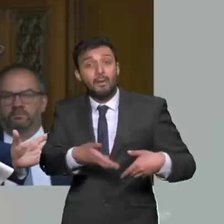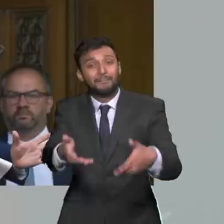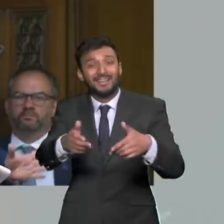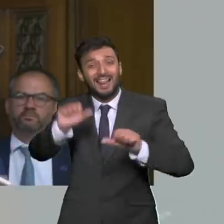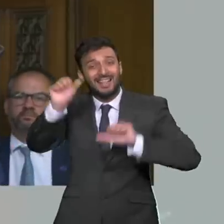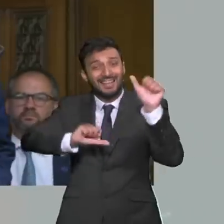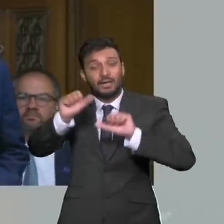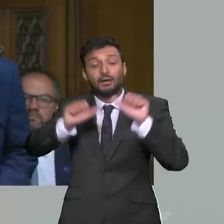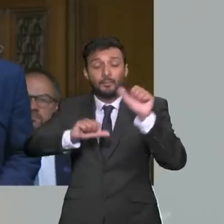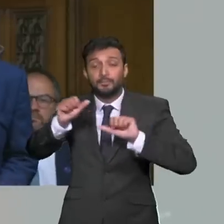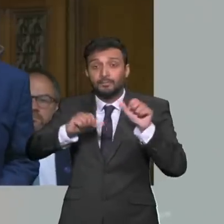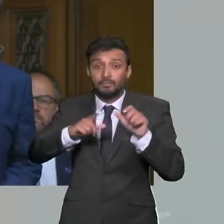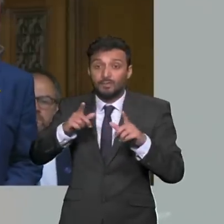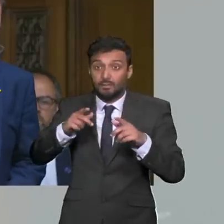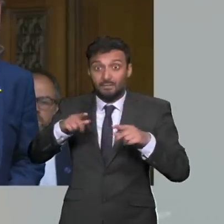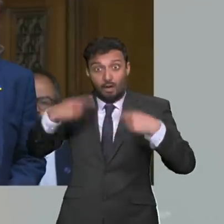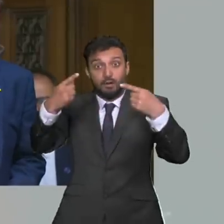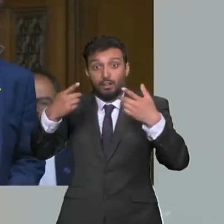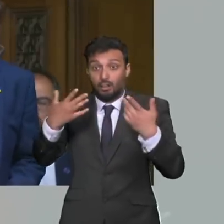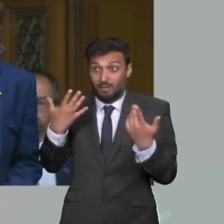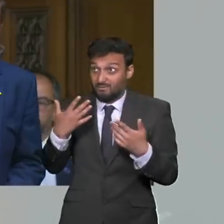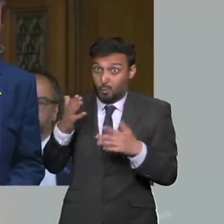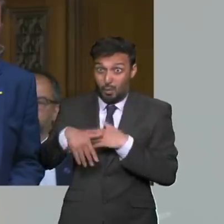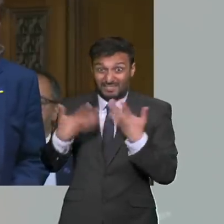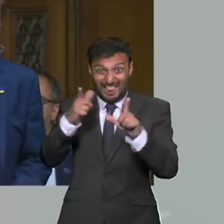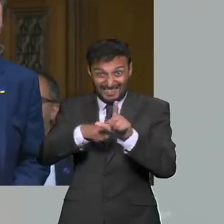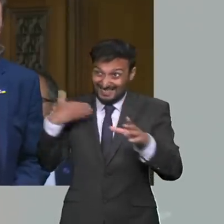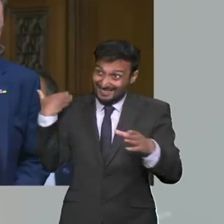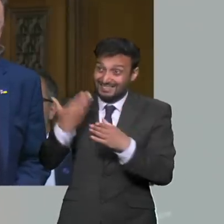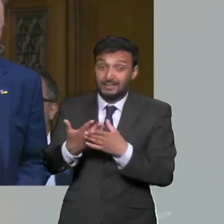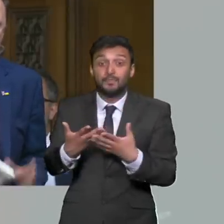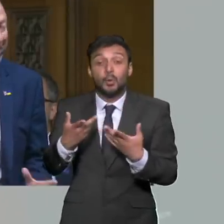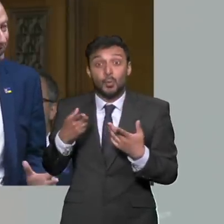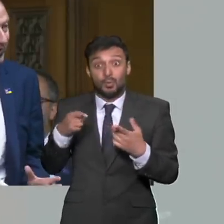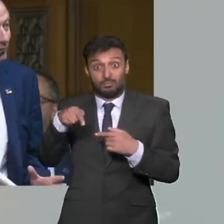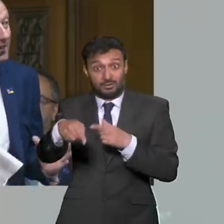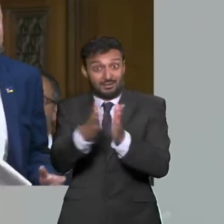over a decade, and, on Sunday, it is Huddersfield Town in the championship play-off final for